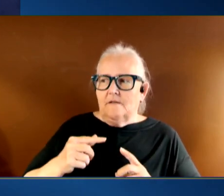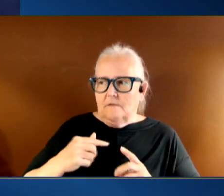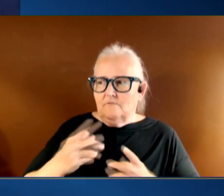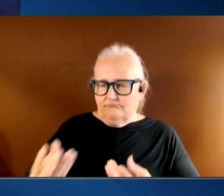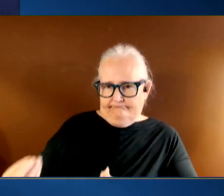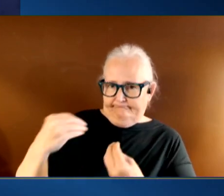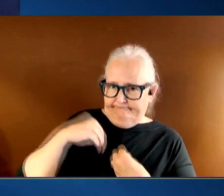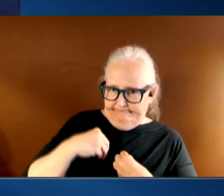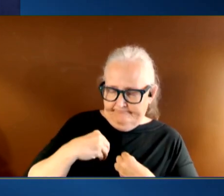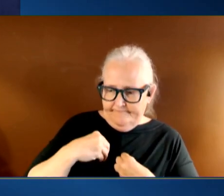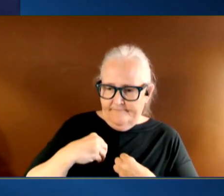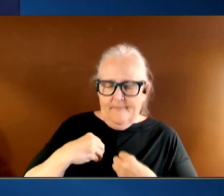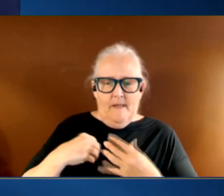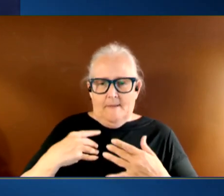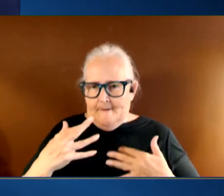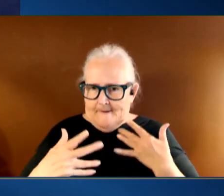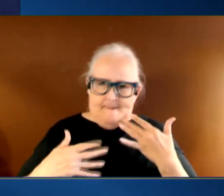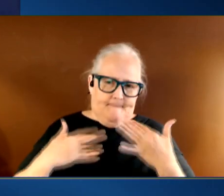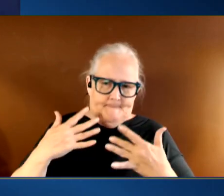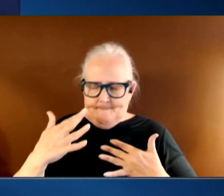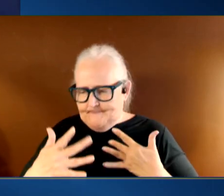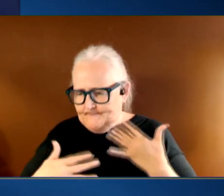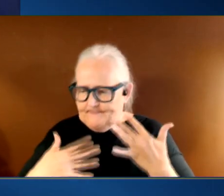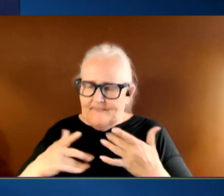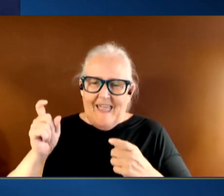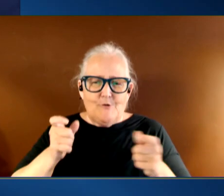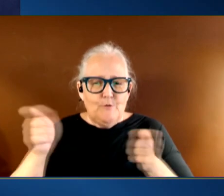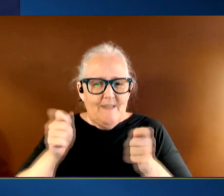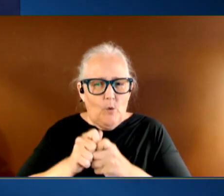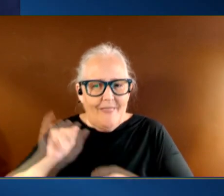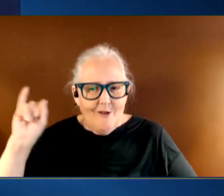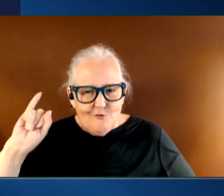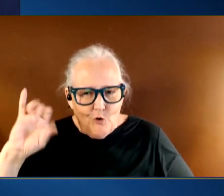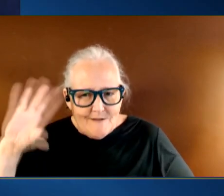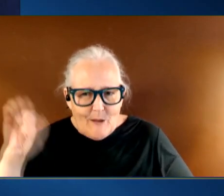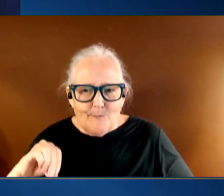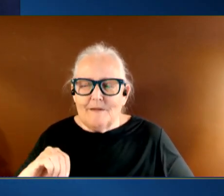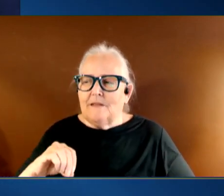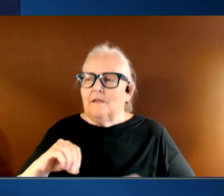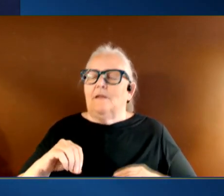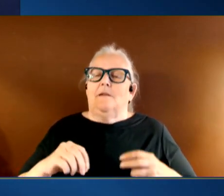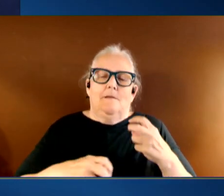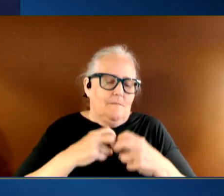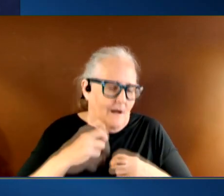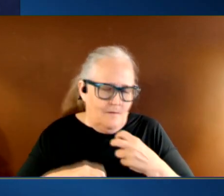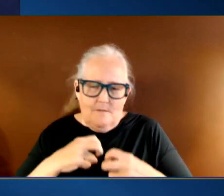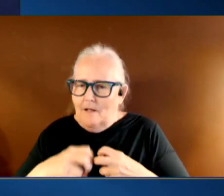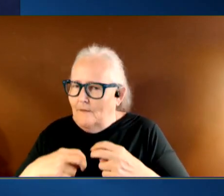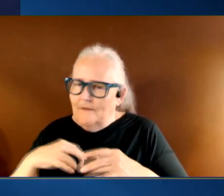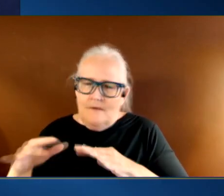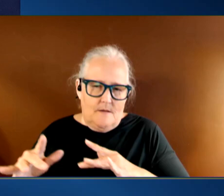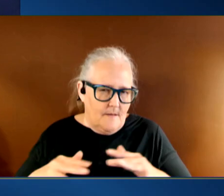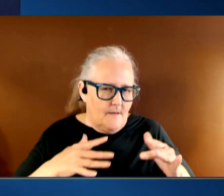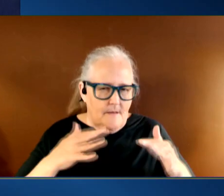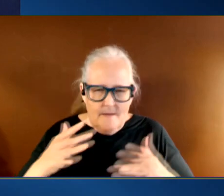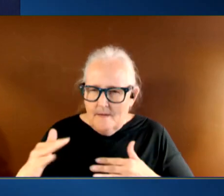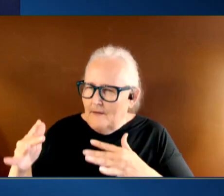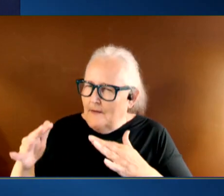hurdles of insurance and all the things that came along with that. And was privileged